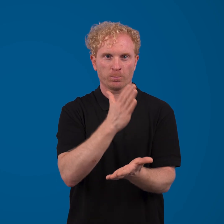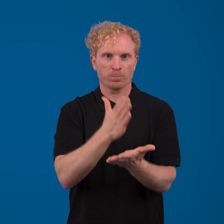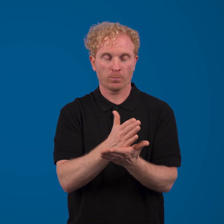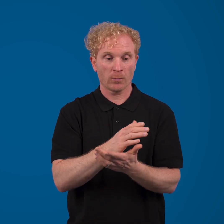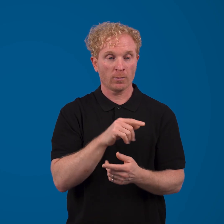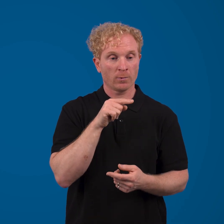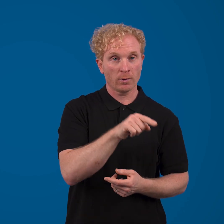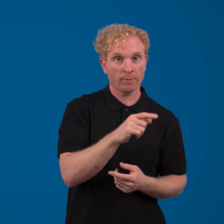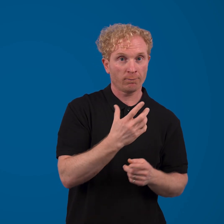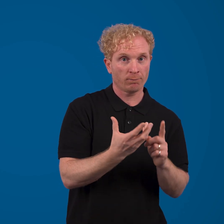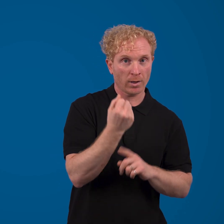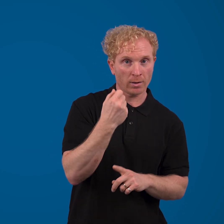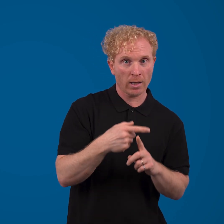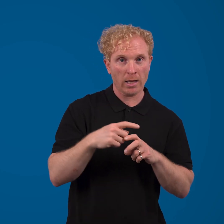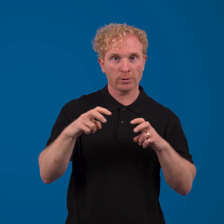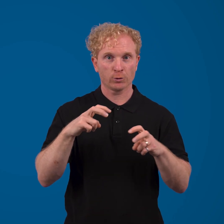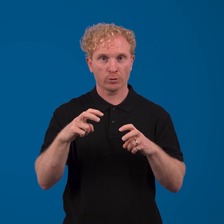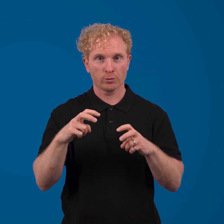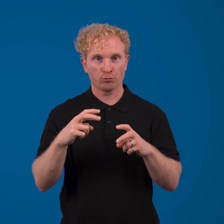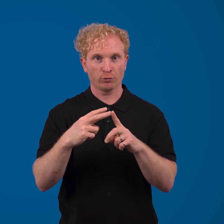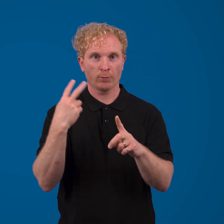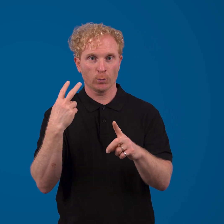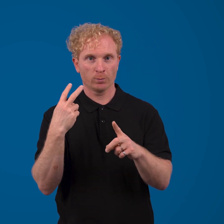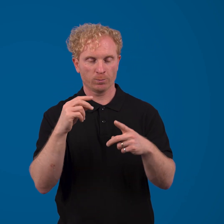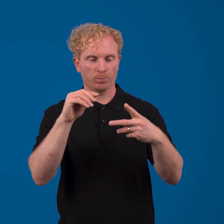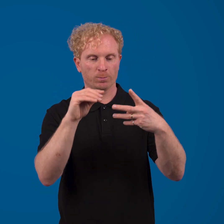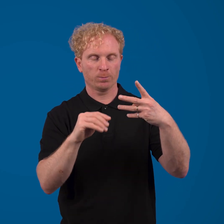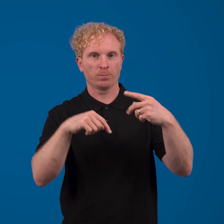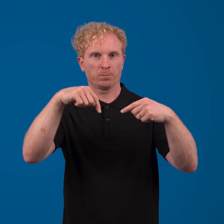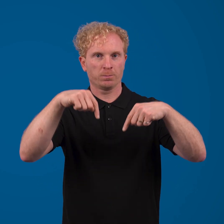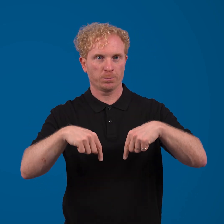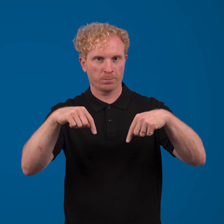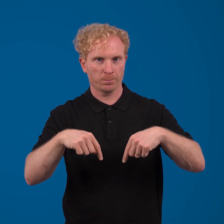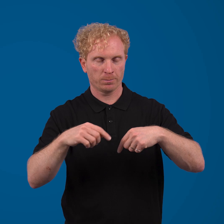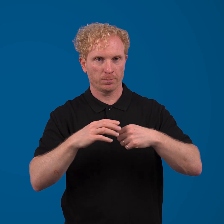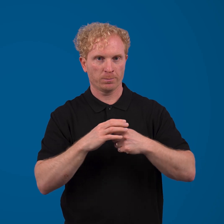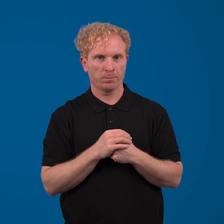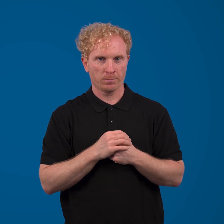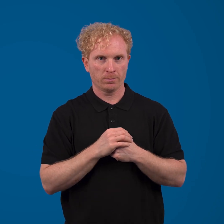The findings and actions of the Review are outlined below.